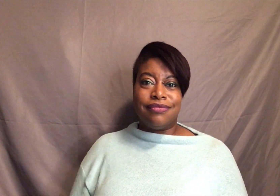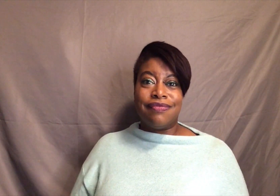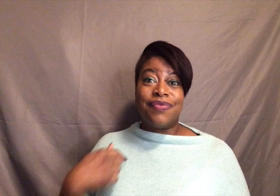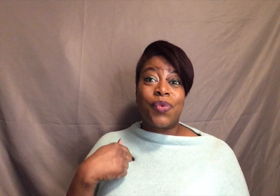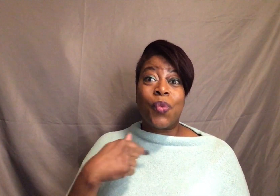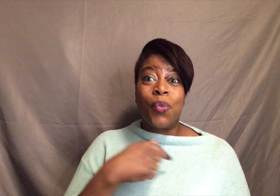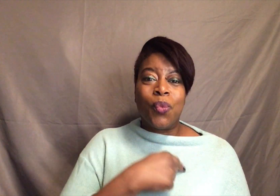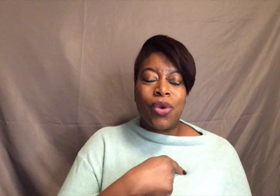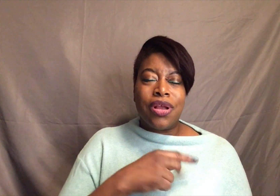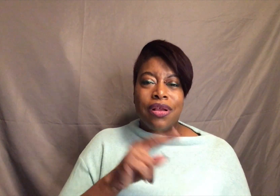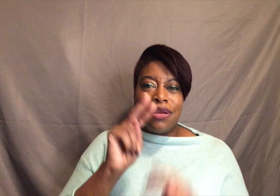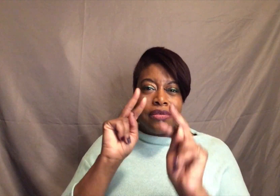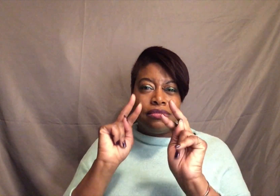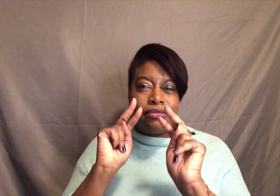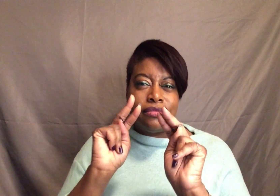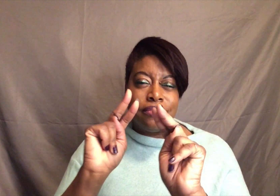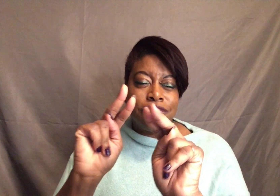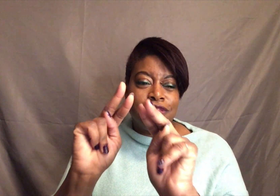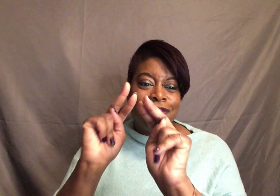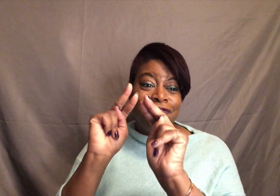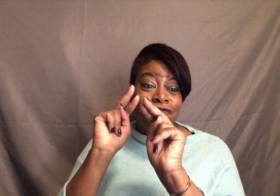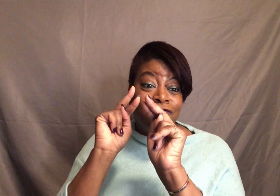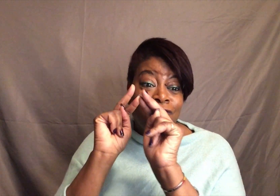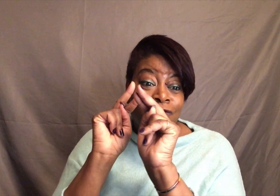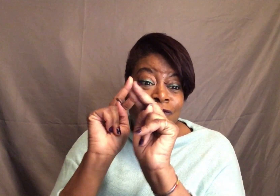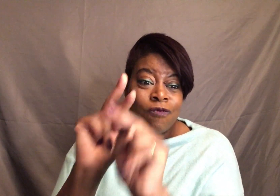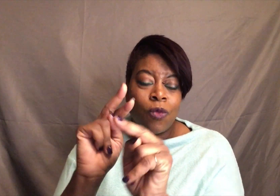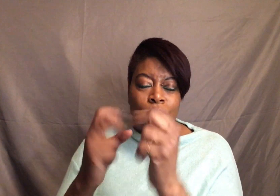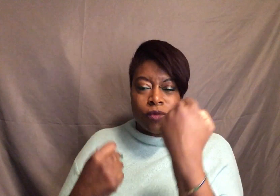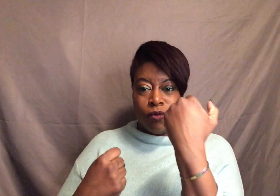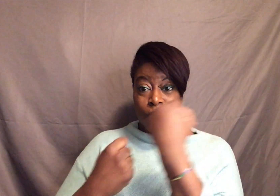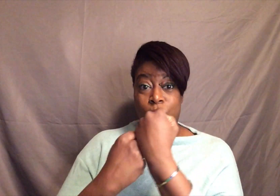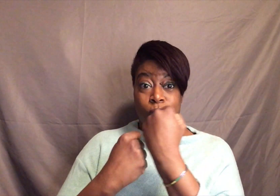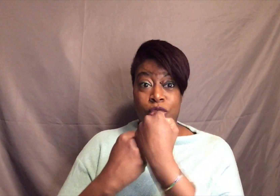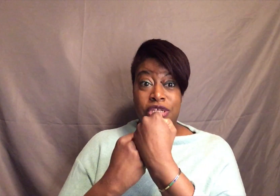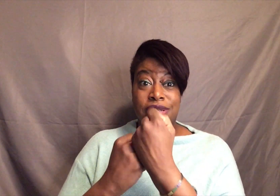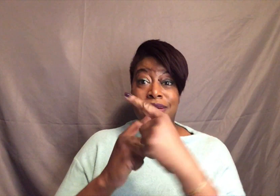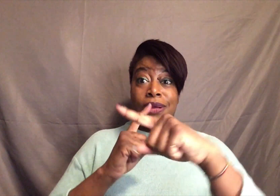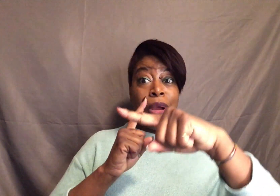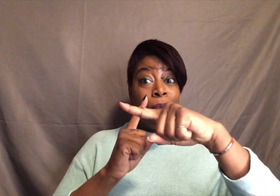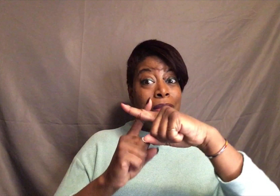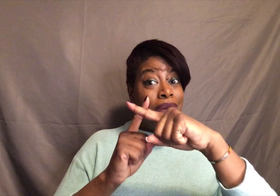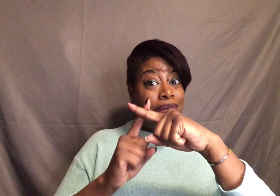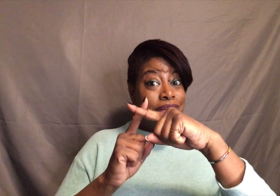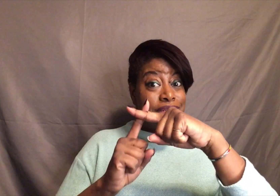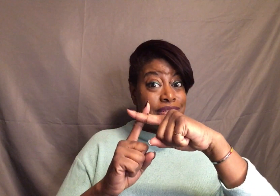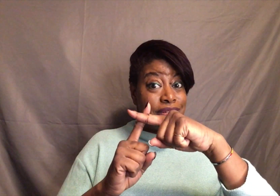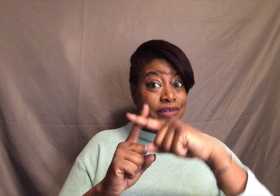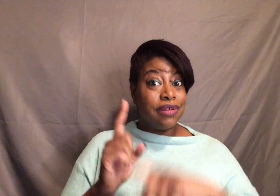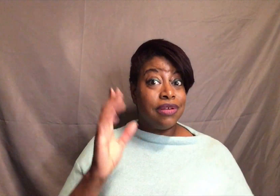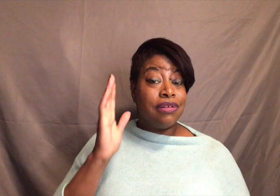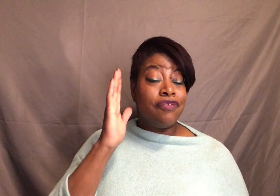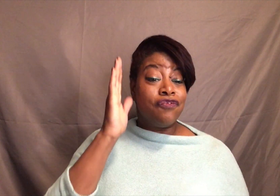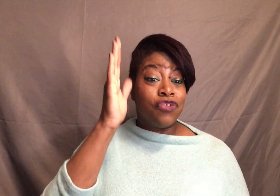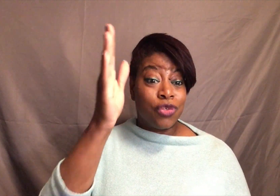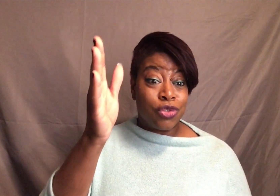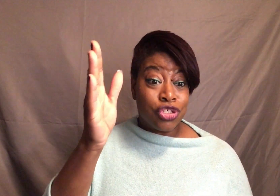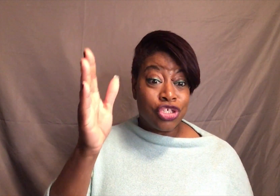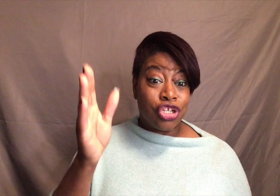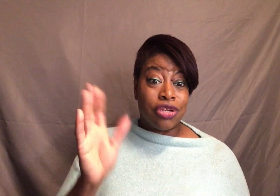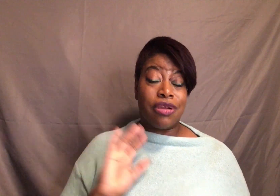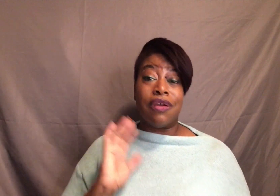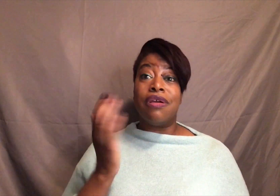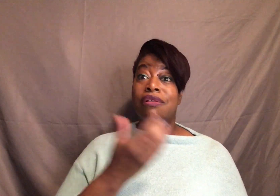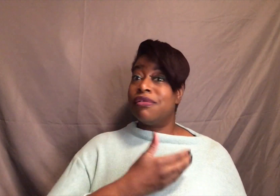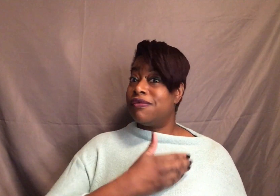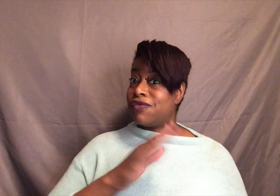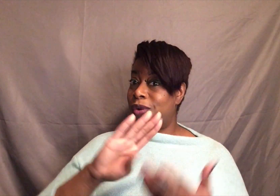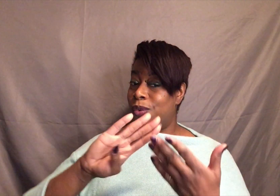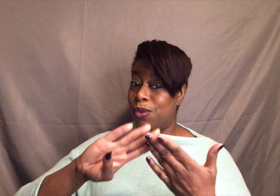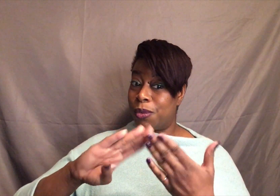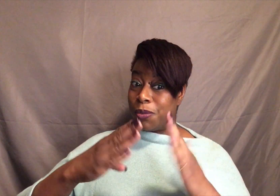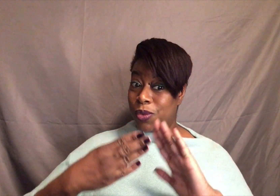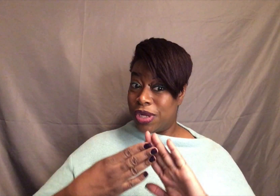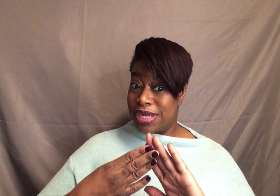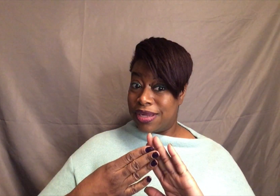We look forward to supporting the positive future of our community